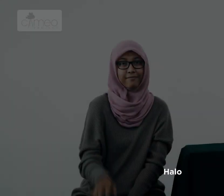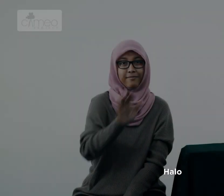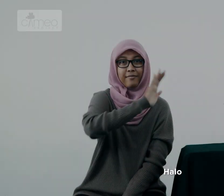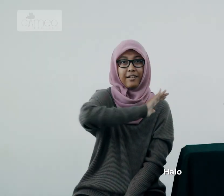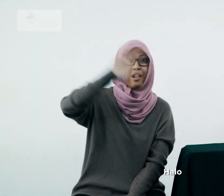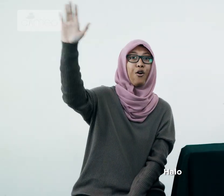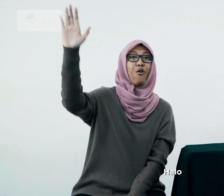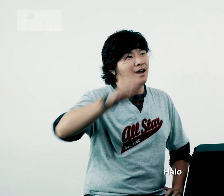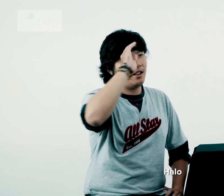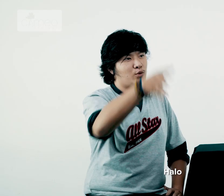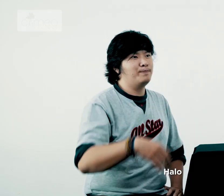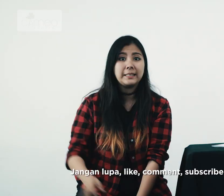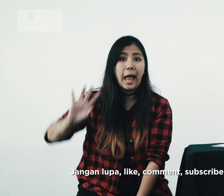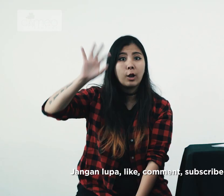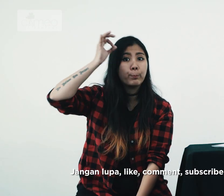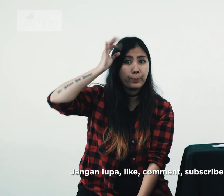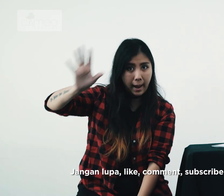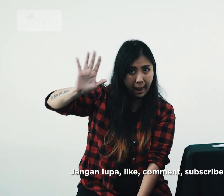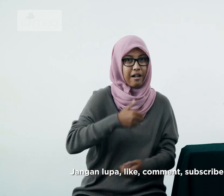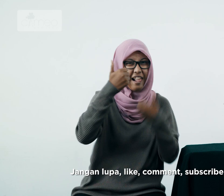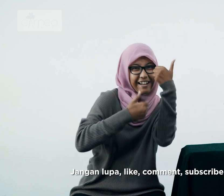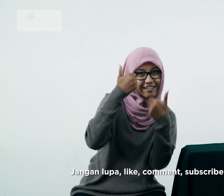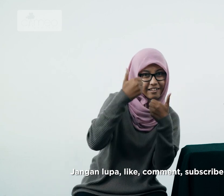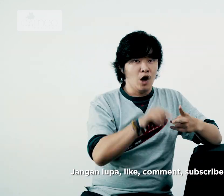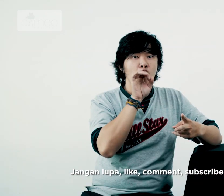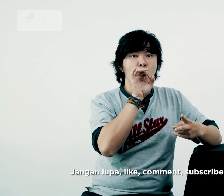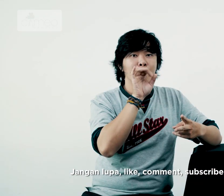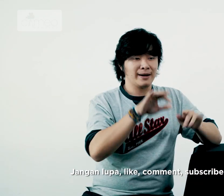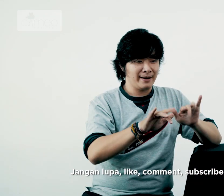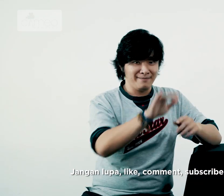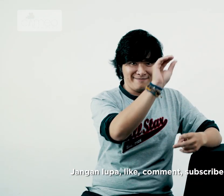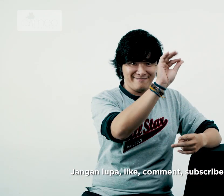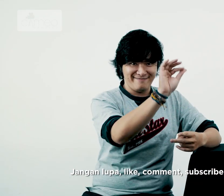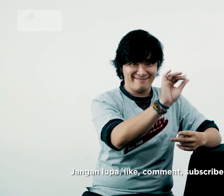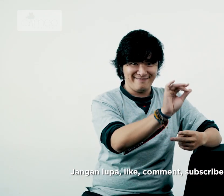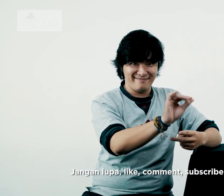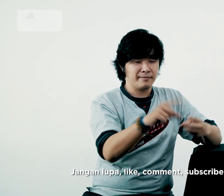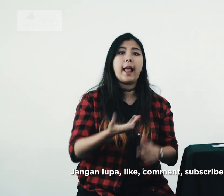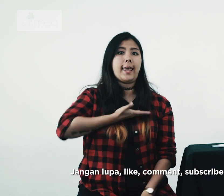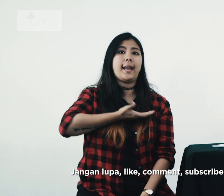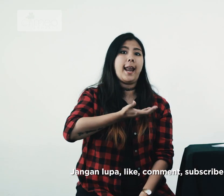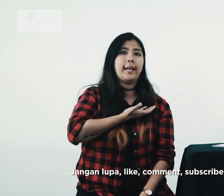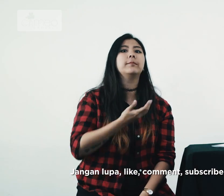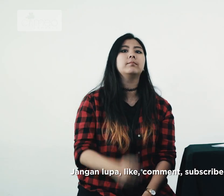Hello. Don't forget to like, comment, and subscribe to...